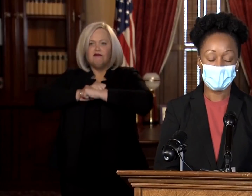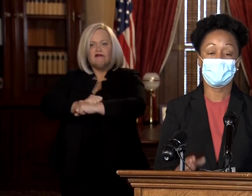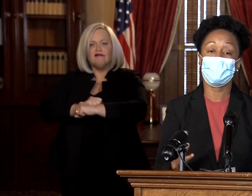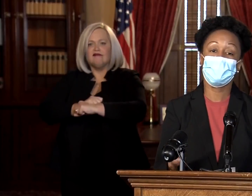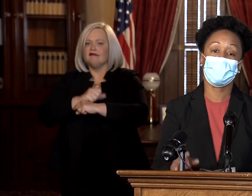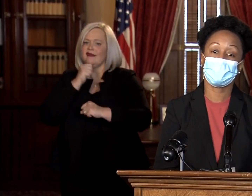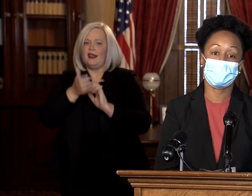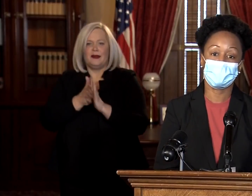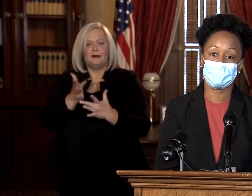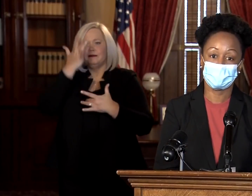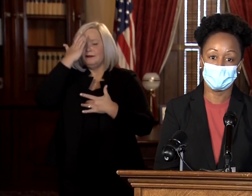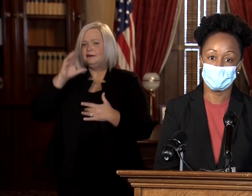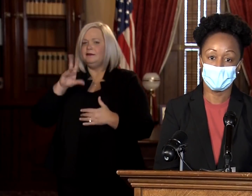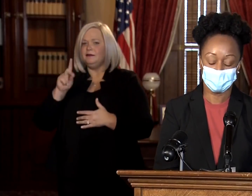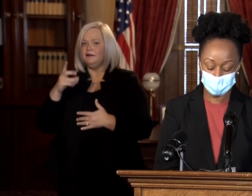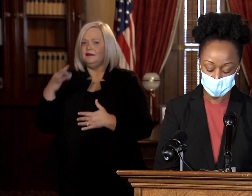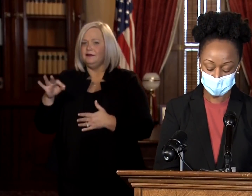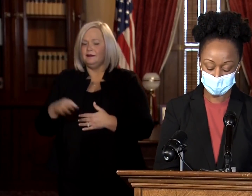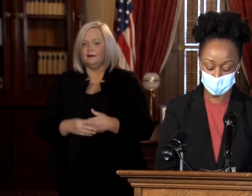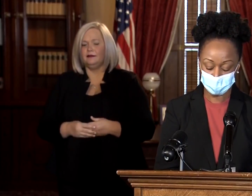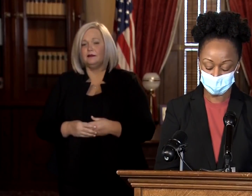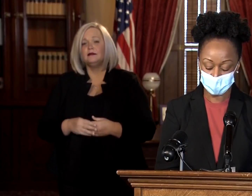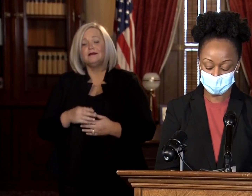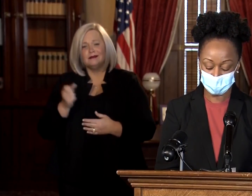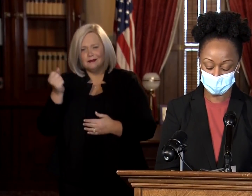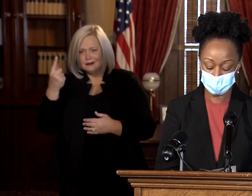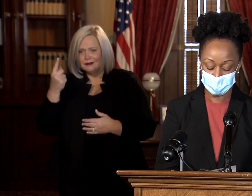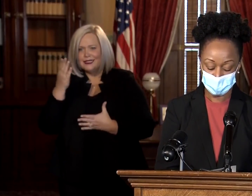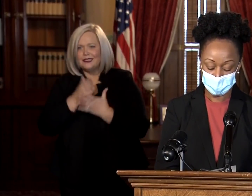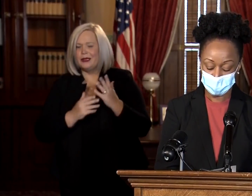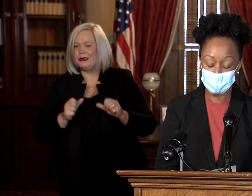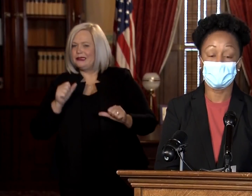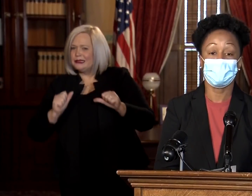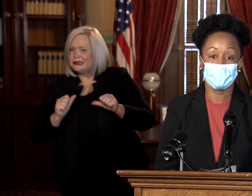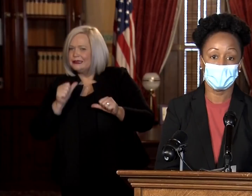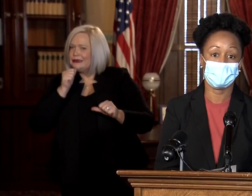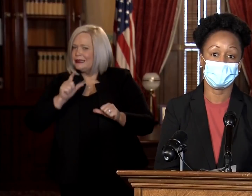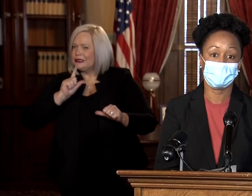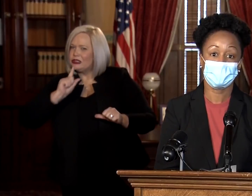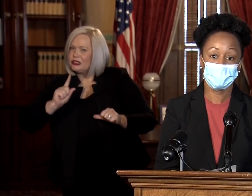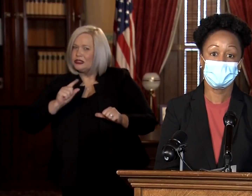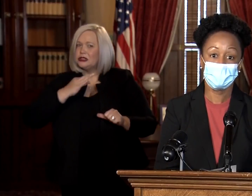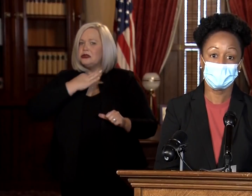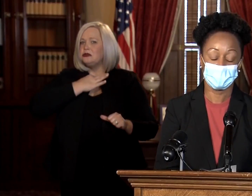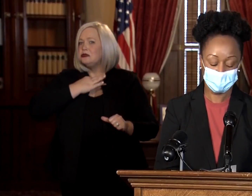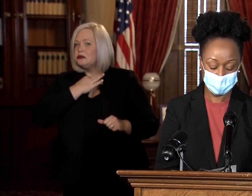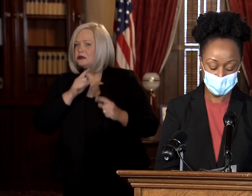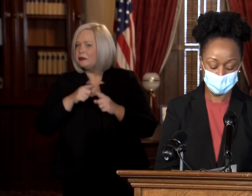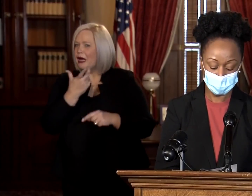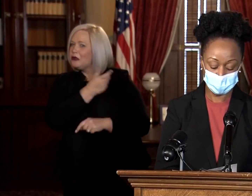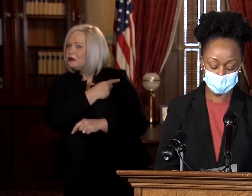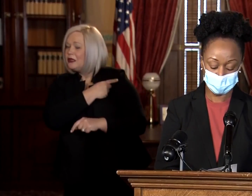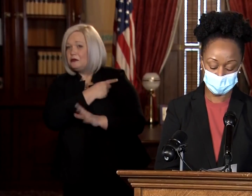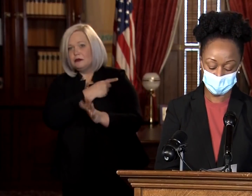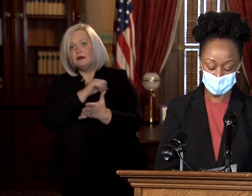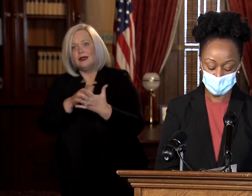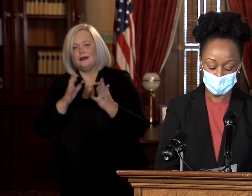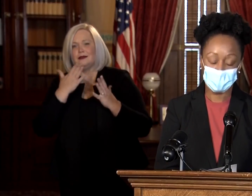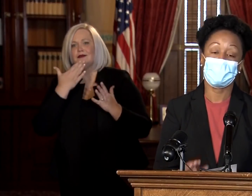booster shot of the Vaccine to make sure that I am fully make sure that I am fully protected. protected. I know that there are some I know that there are some people who have questions about people who have questions about the Vaccines and it’s OK.